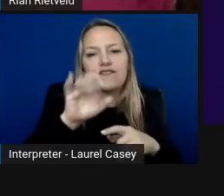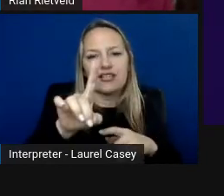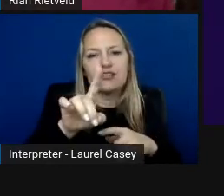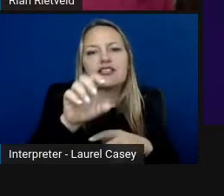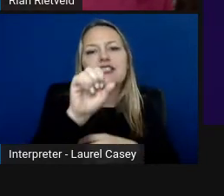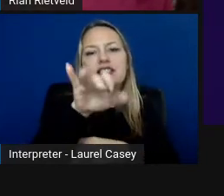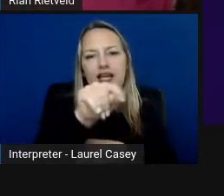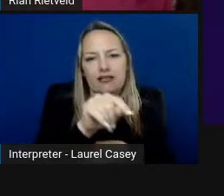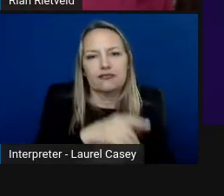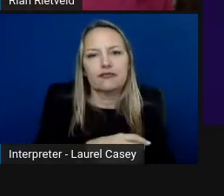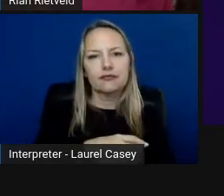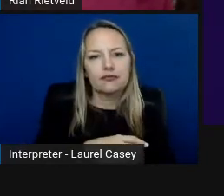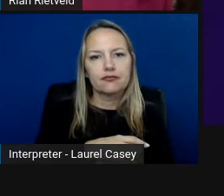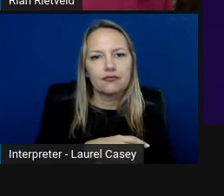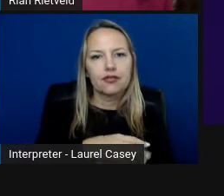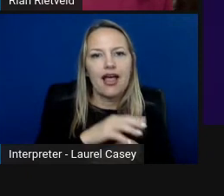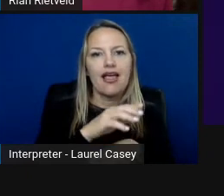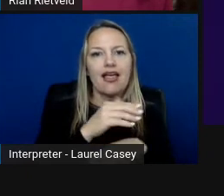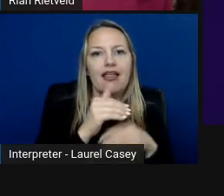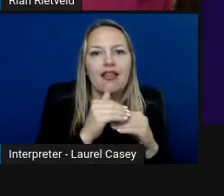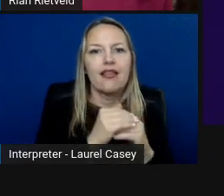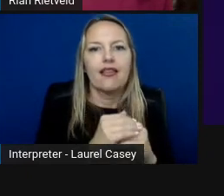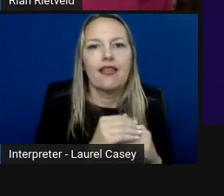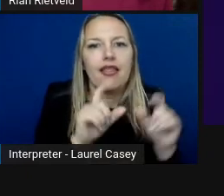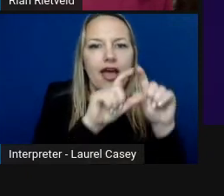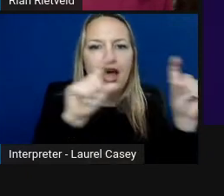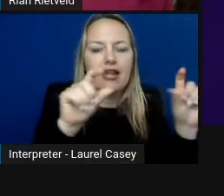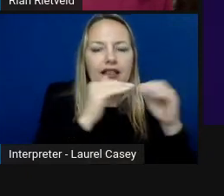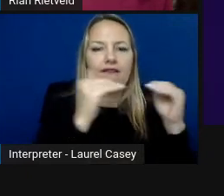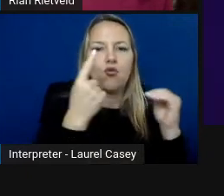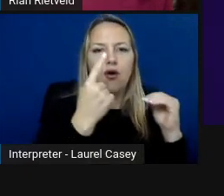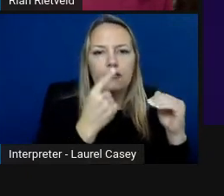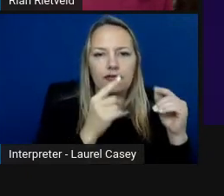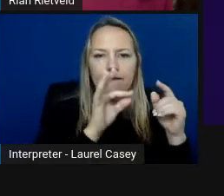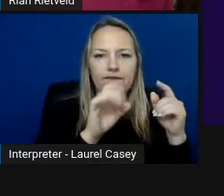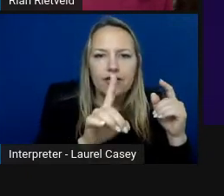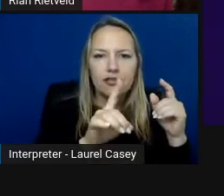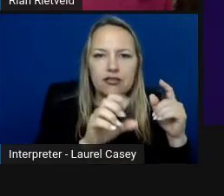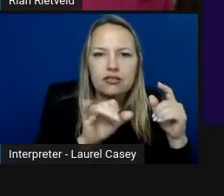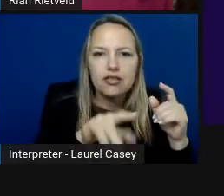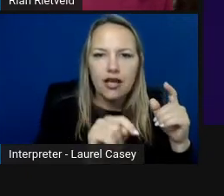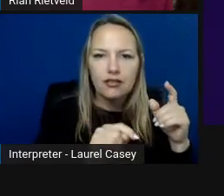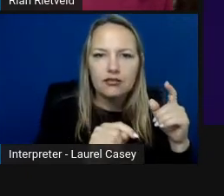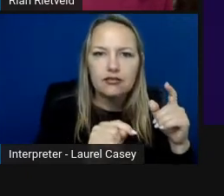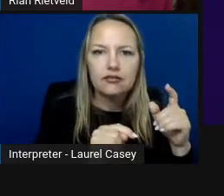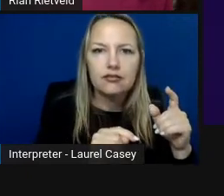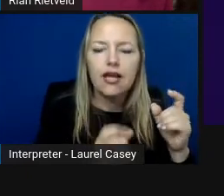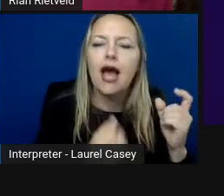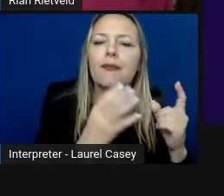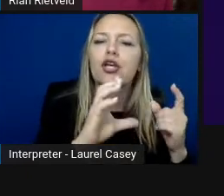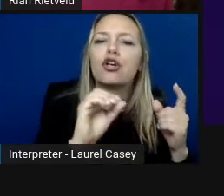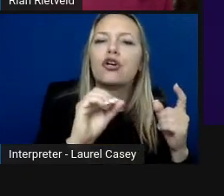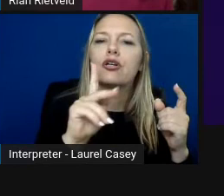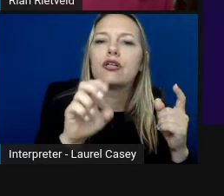Heading level 1, field sets. One, Amount, pop-up button. How many cookies? Menu, three items.